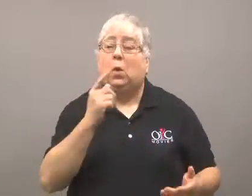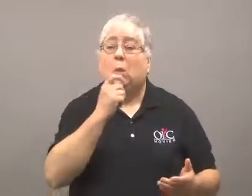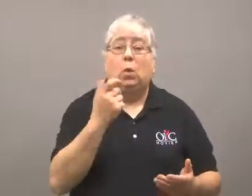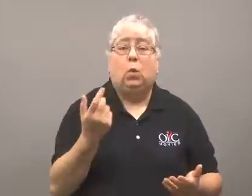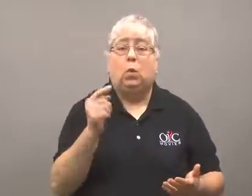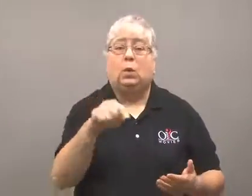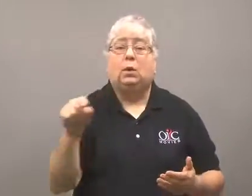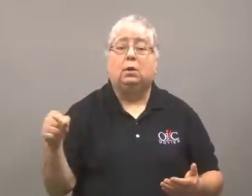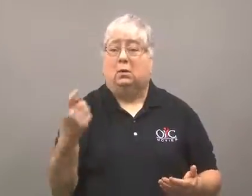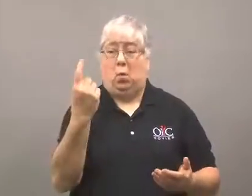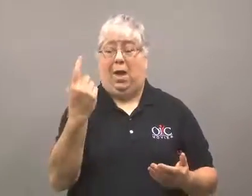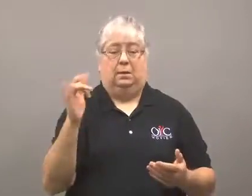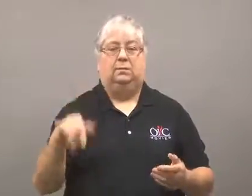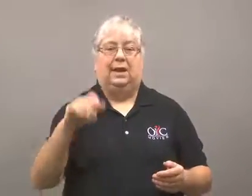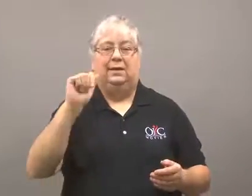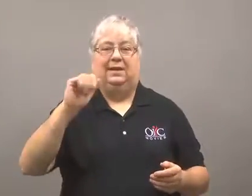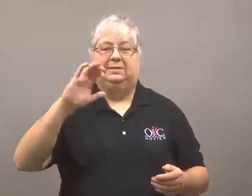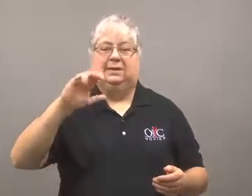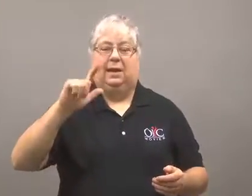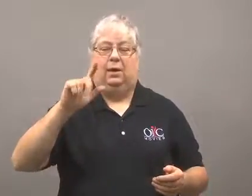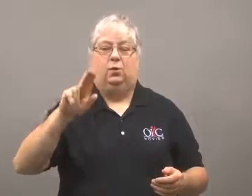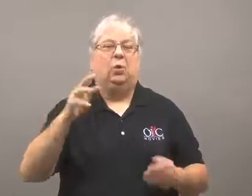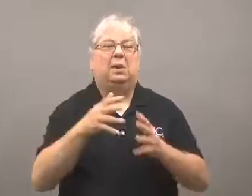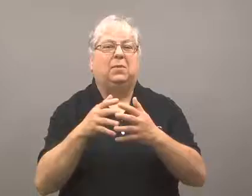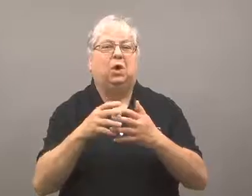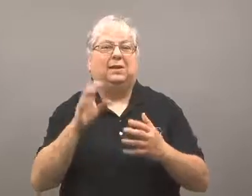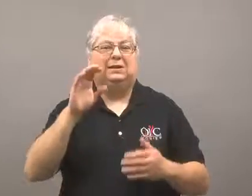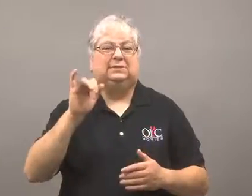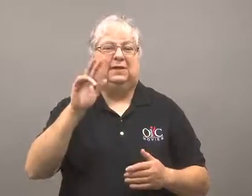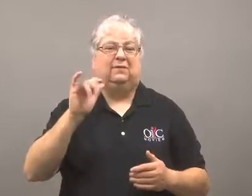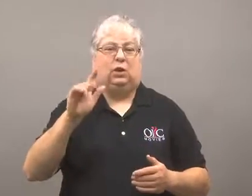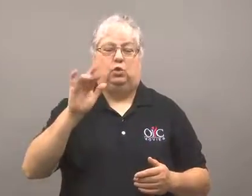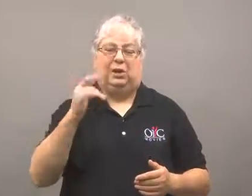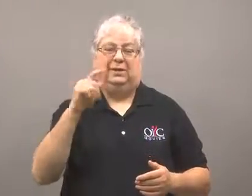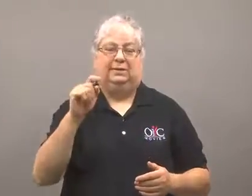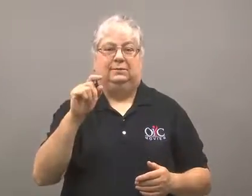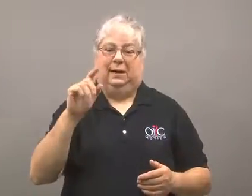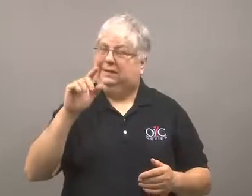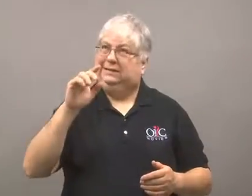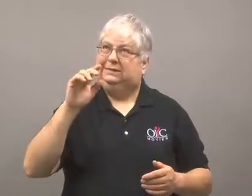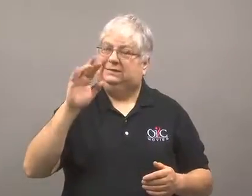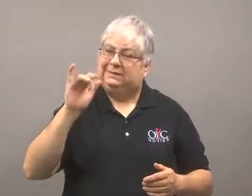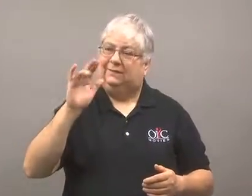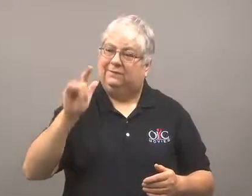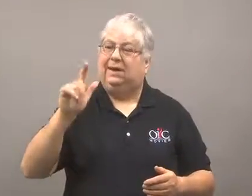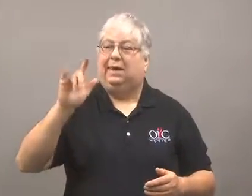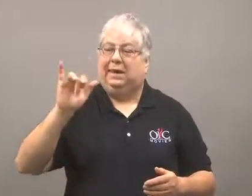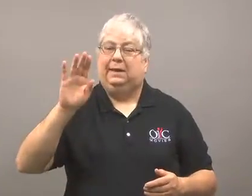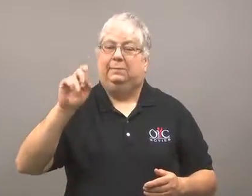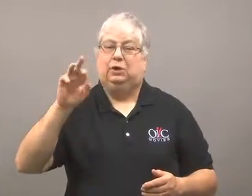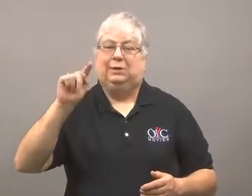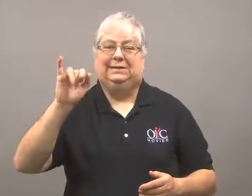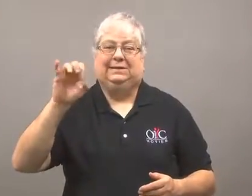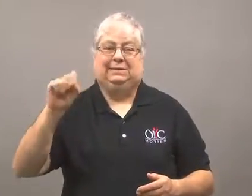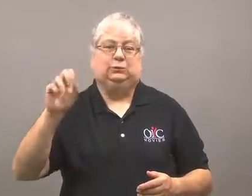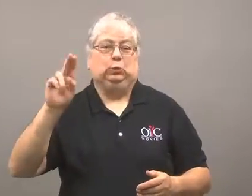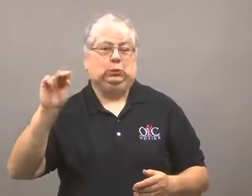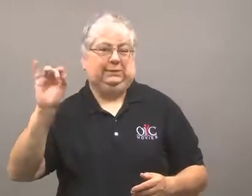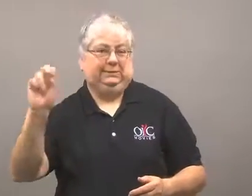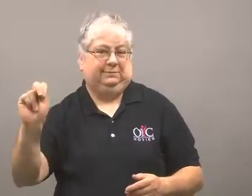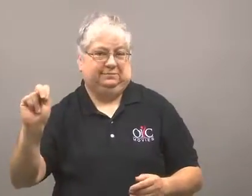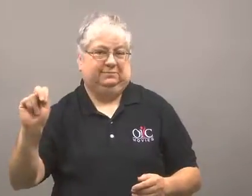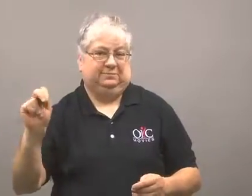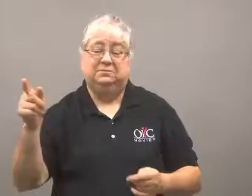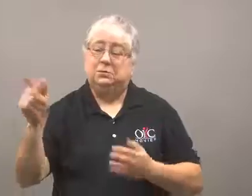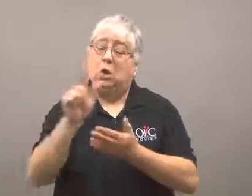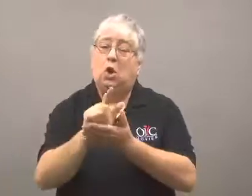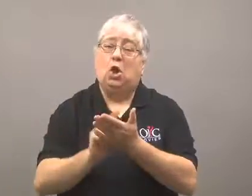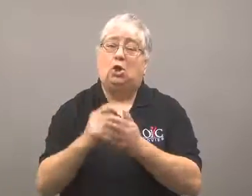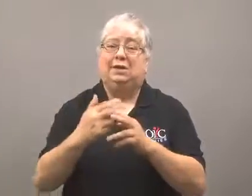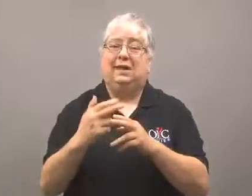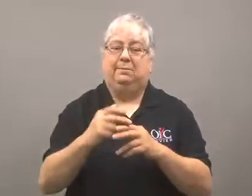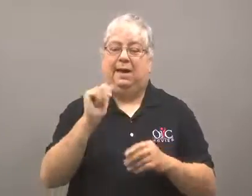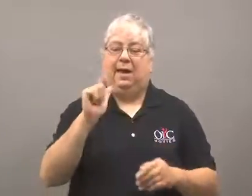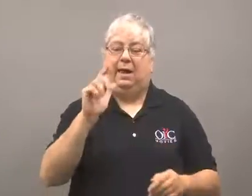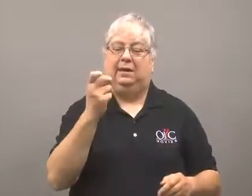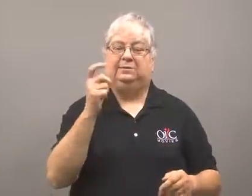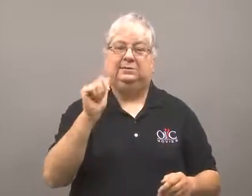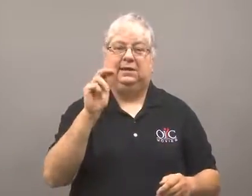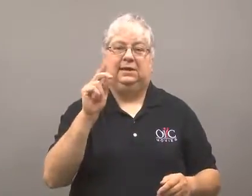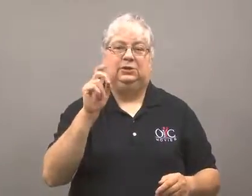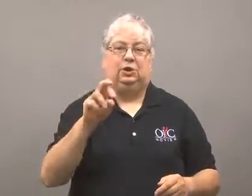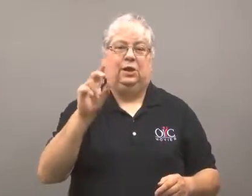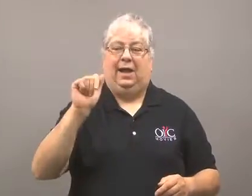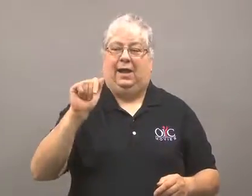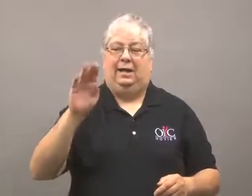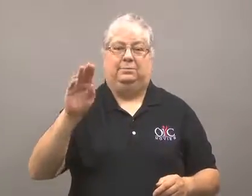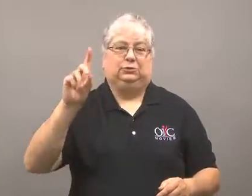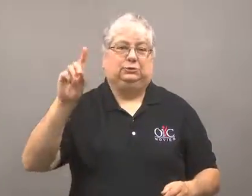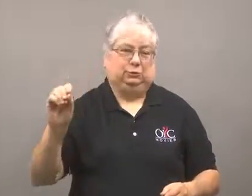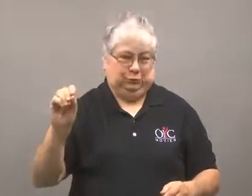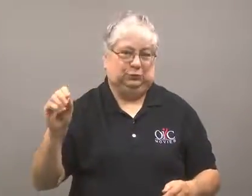One lawsuit was filed by Alexander Abdo of the American Civil Liberties Union (ACLU).